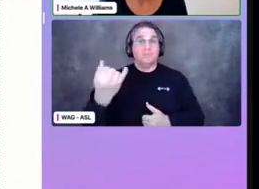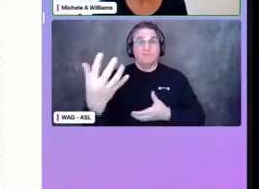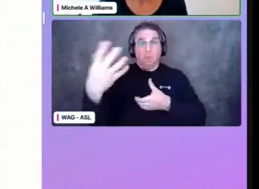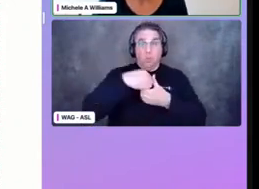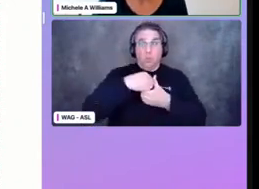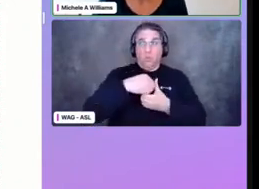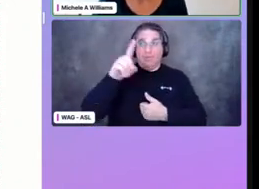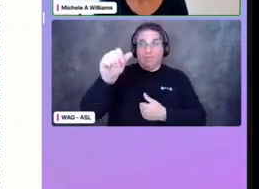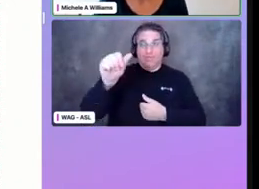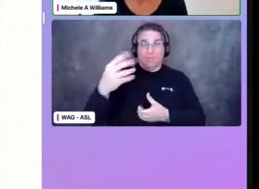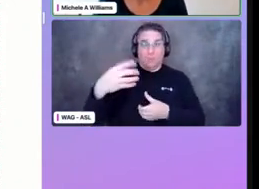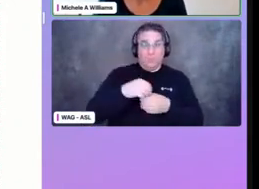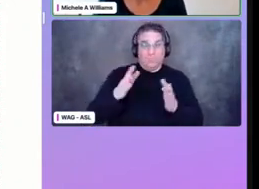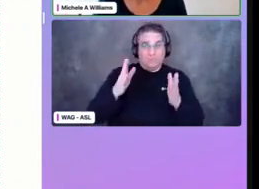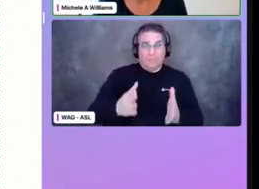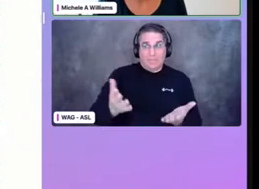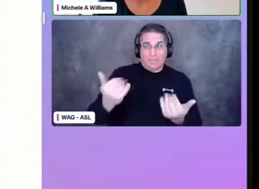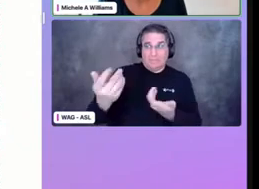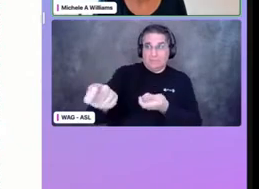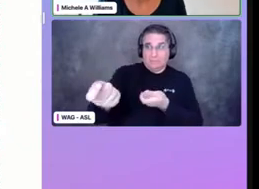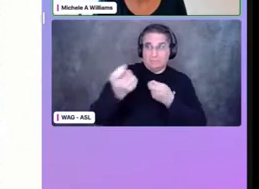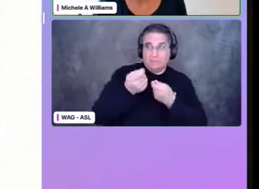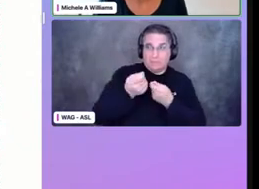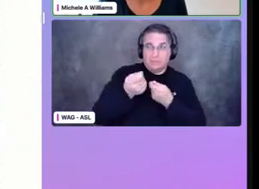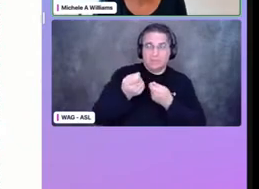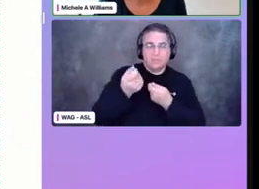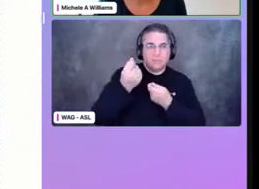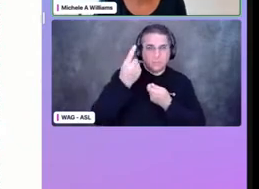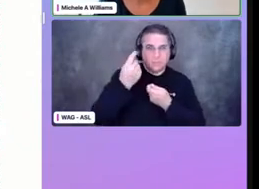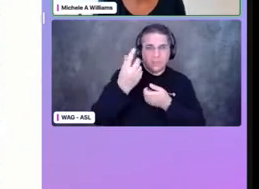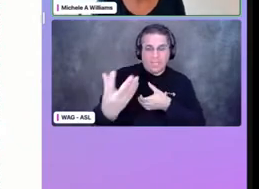accessibility, users assess usability. They are not the